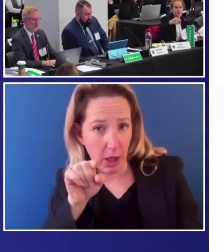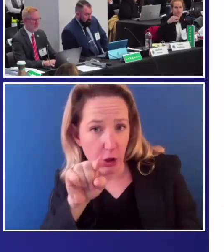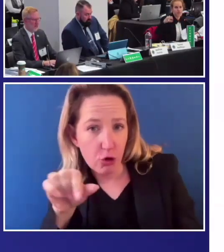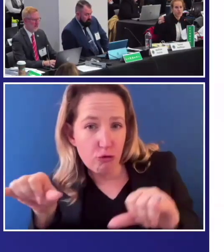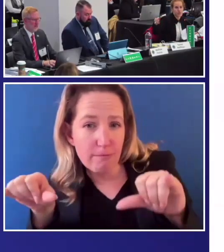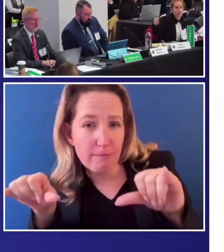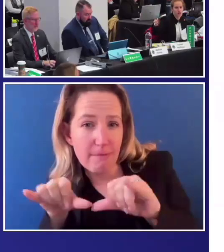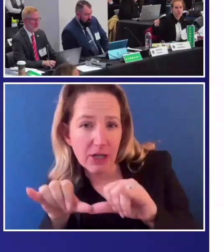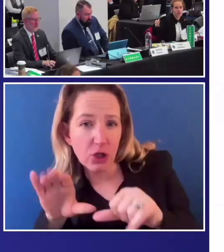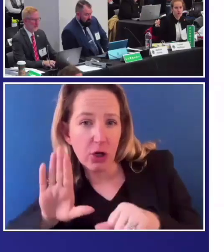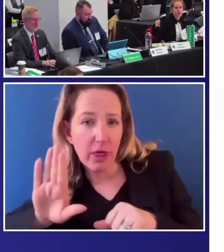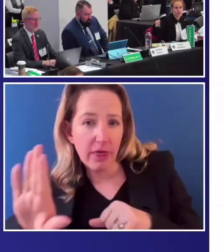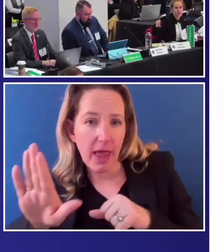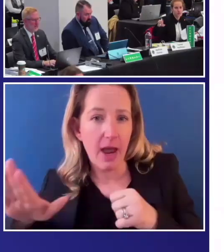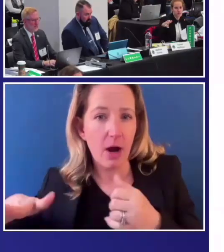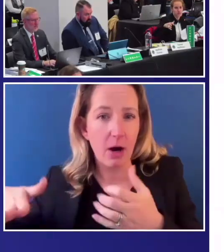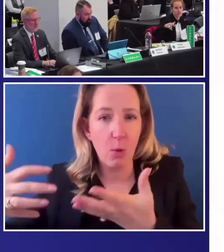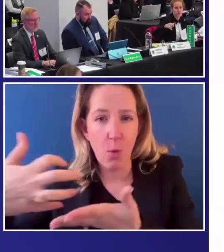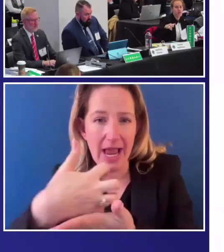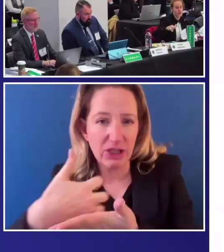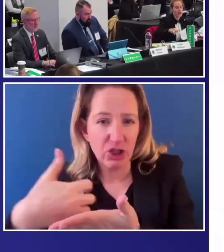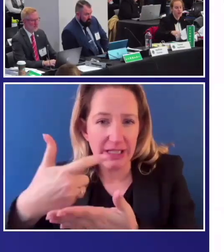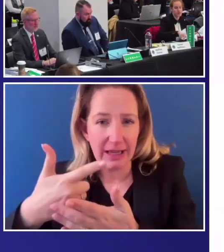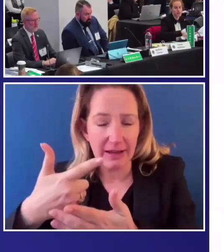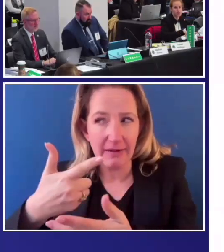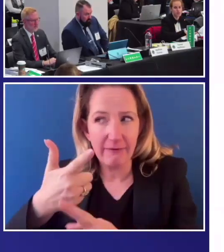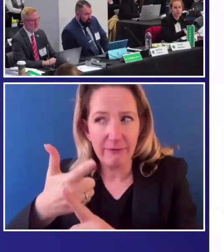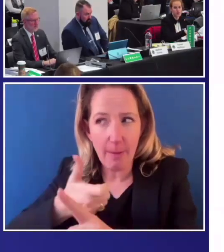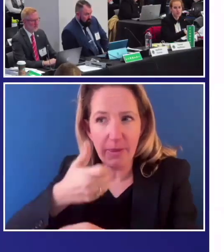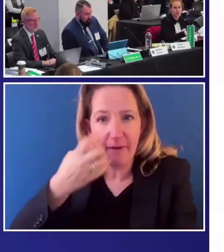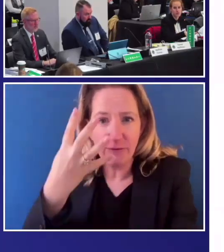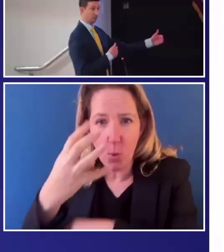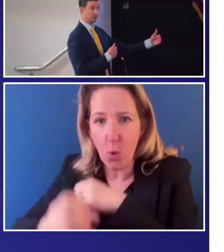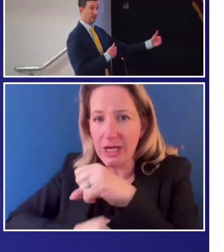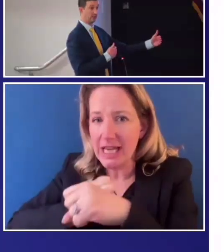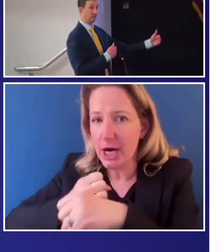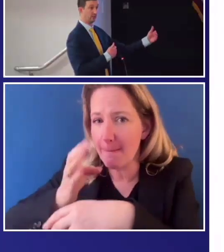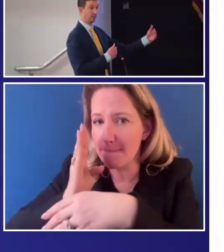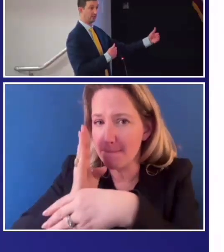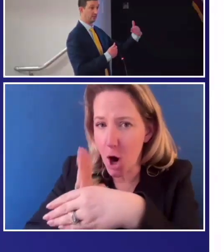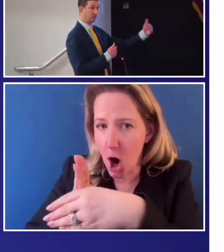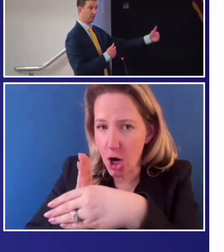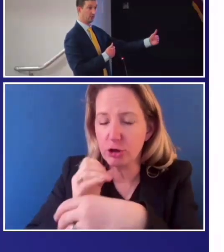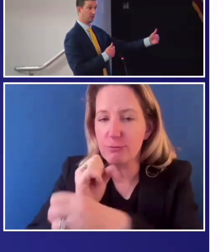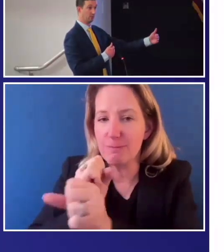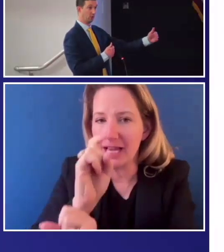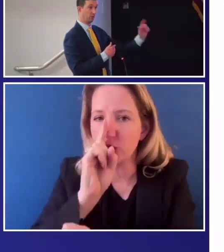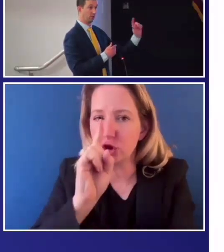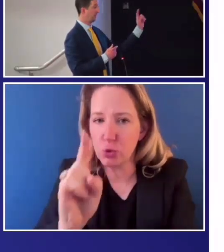is equal across cohorts? Exactly. Correct. And you only go back four years, right? So the six-year mark would be